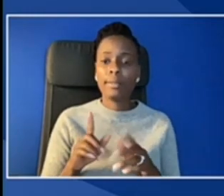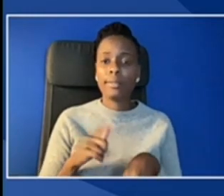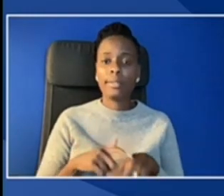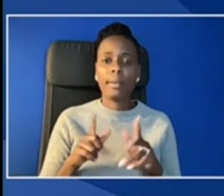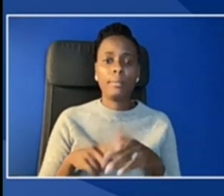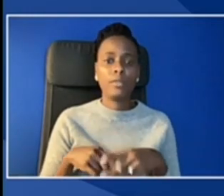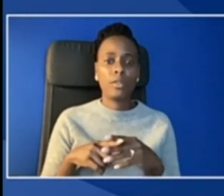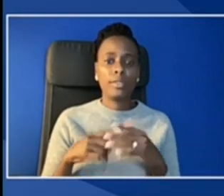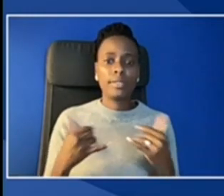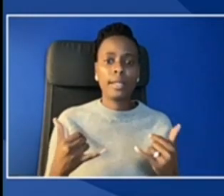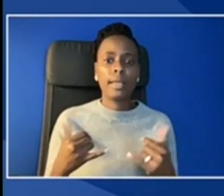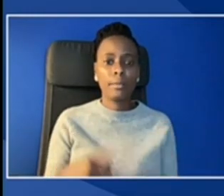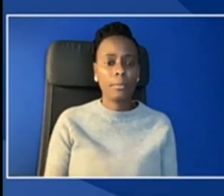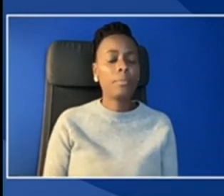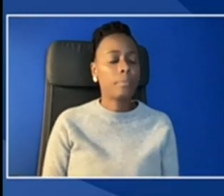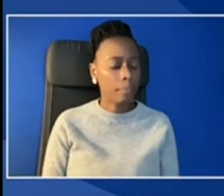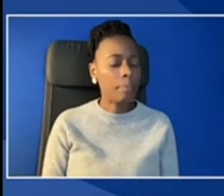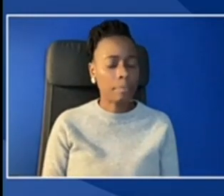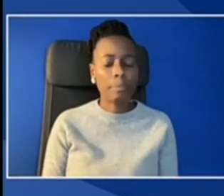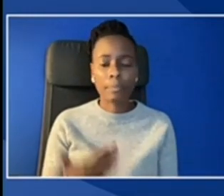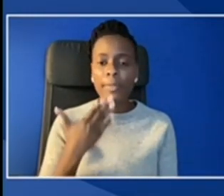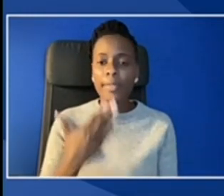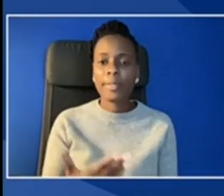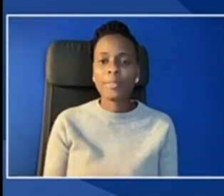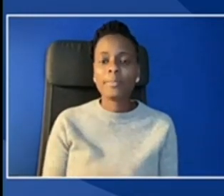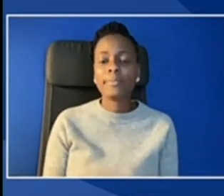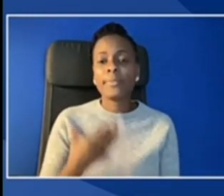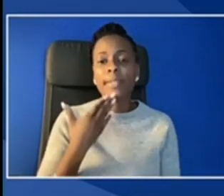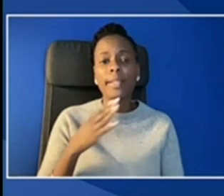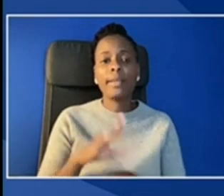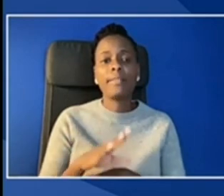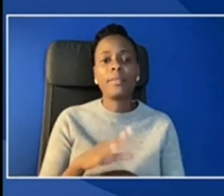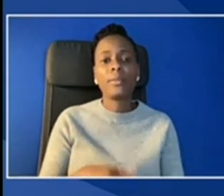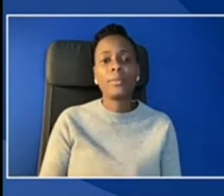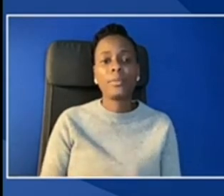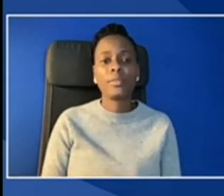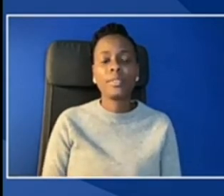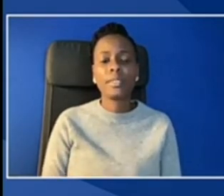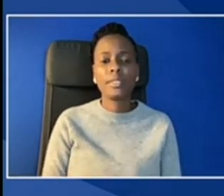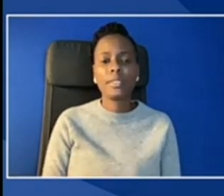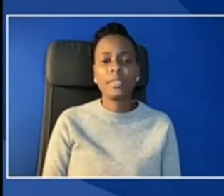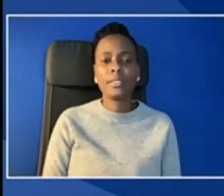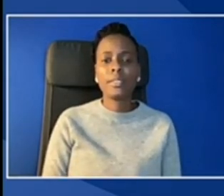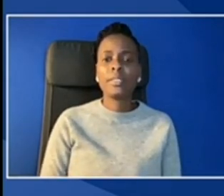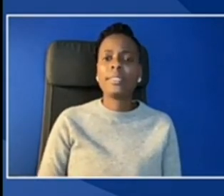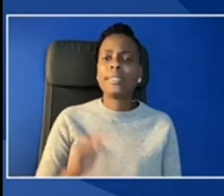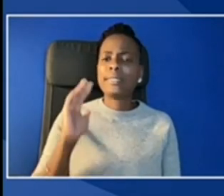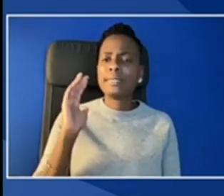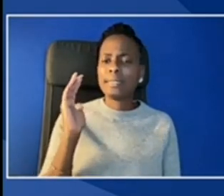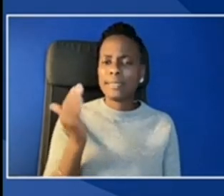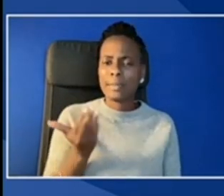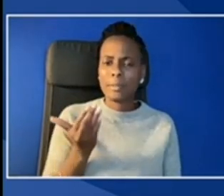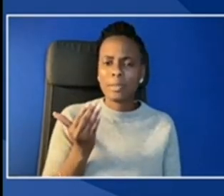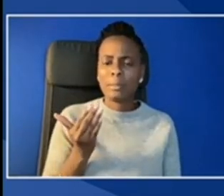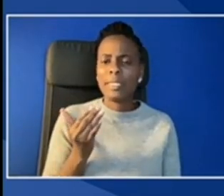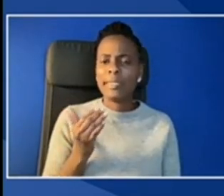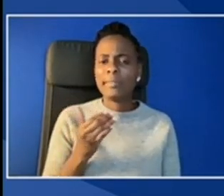Very good. Thank you. Good afternoon. There seems to be a cynical and uninformed thought on the street and even in the